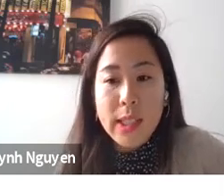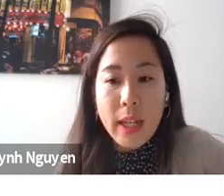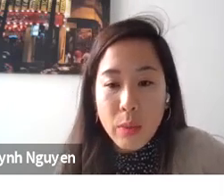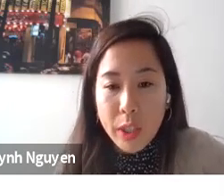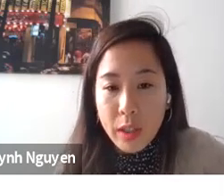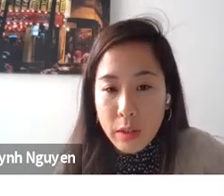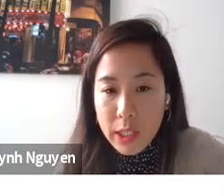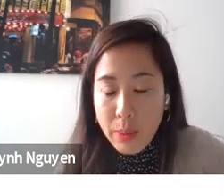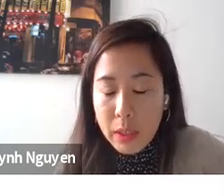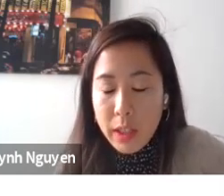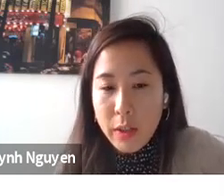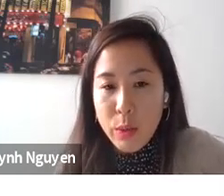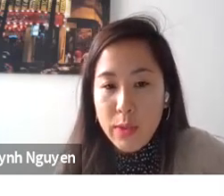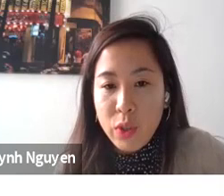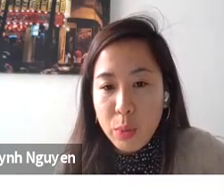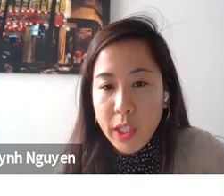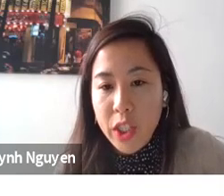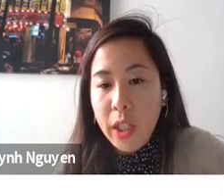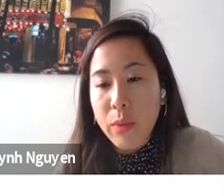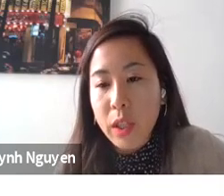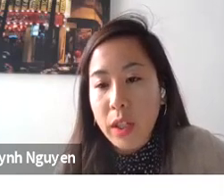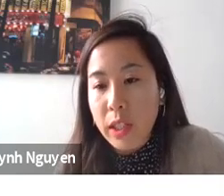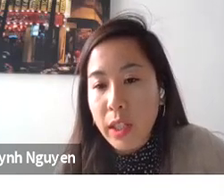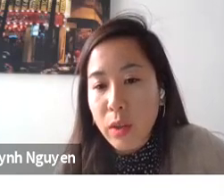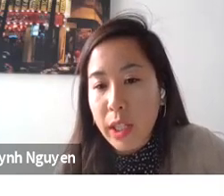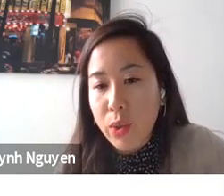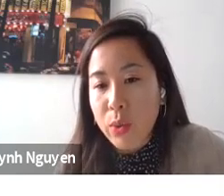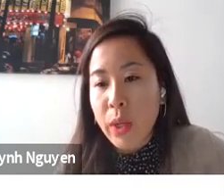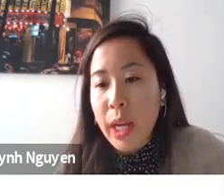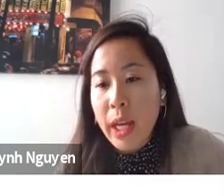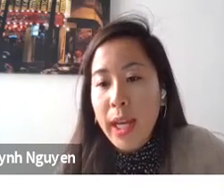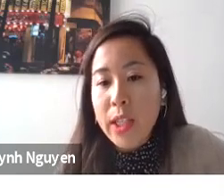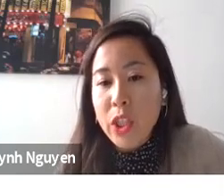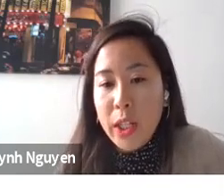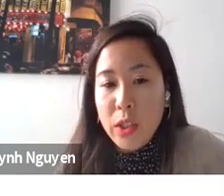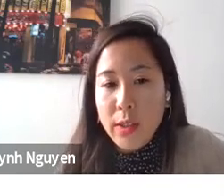that are working on disability inclusive social protection, and we're currently looking to exchange